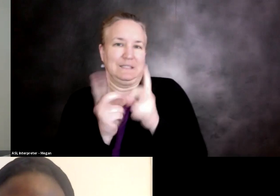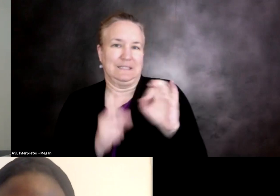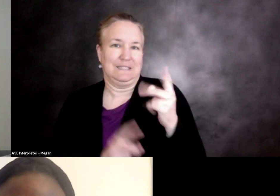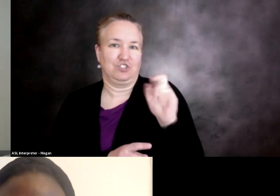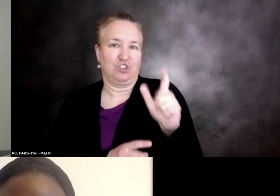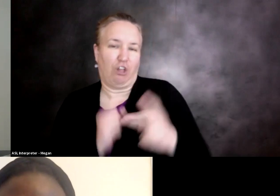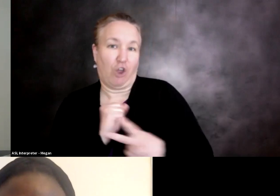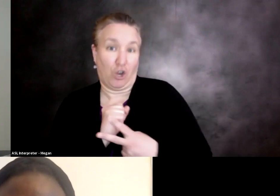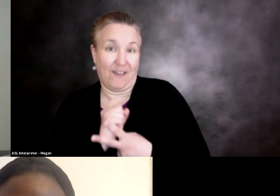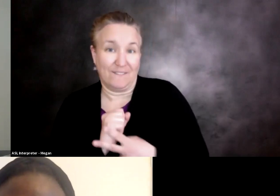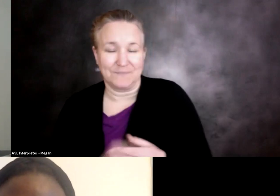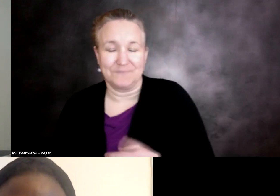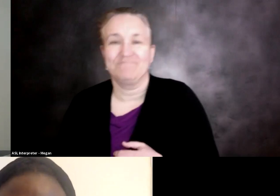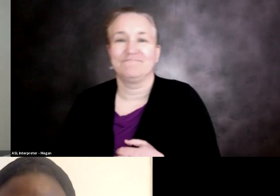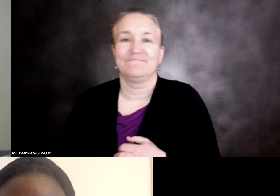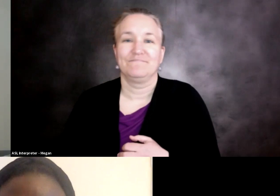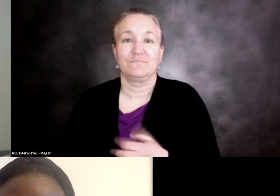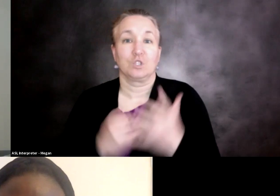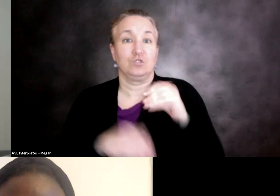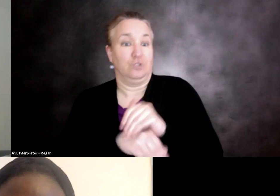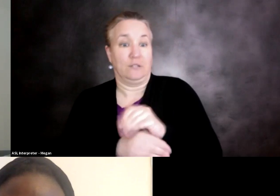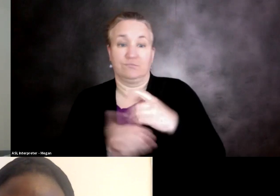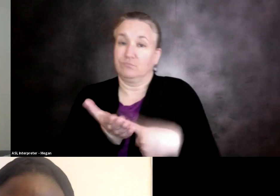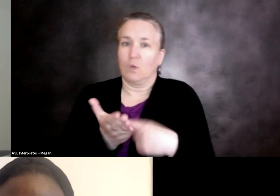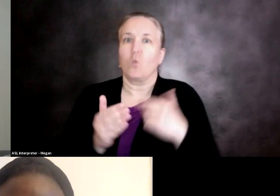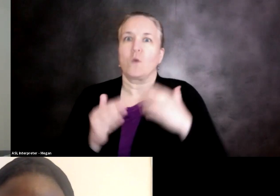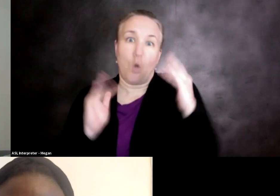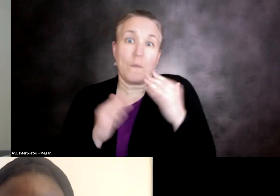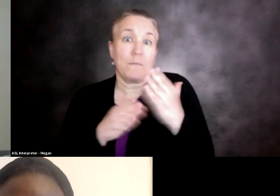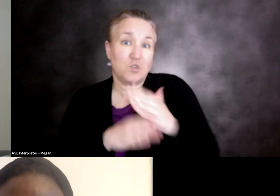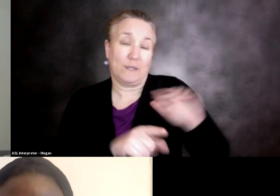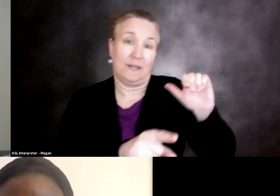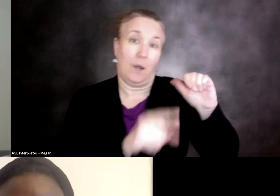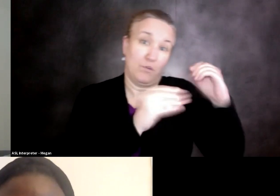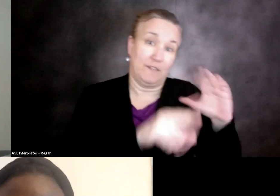We had hoped that tonight's conversation would be between Professor George and Professor Mia Bay,